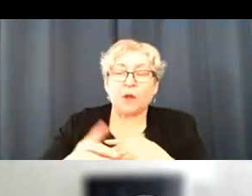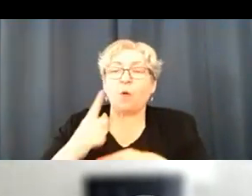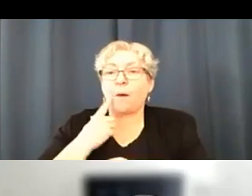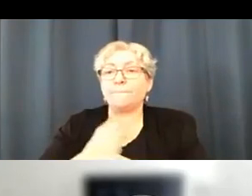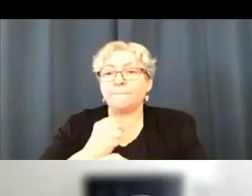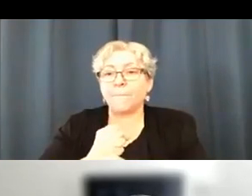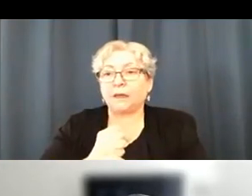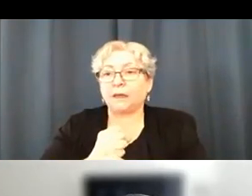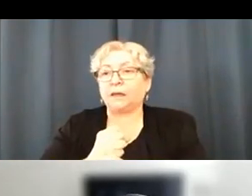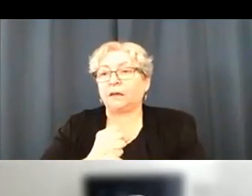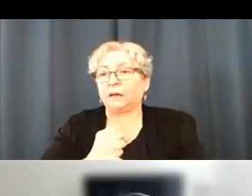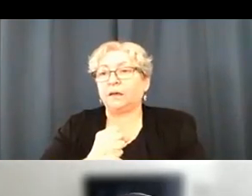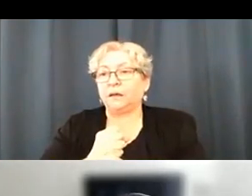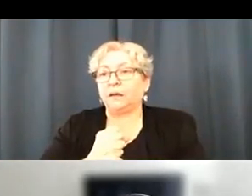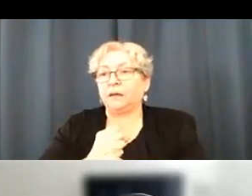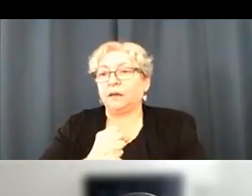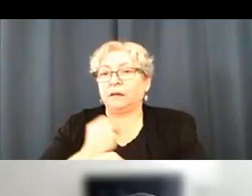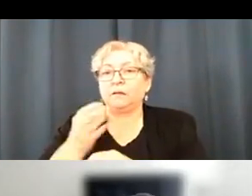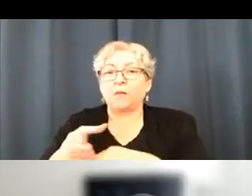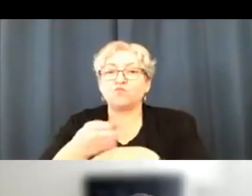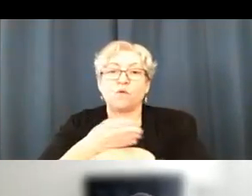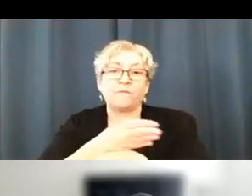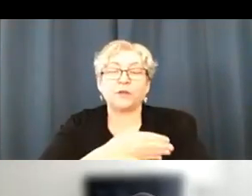And what you're looking for, what we would want is for you to be looking